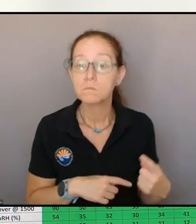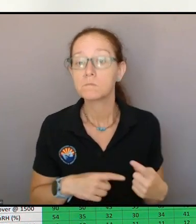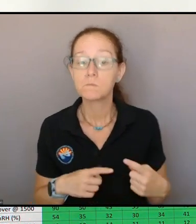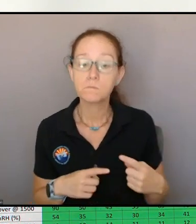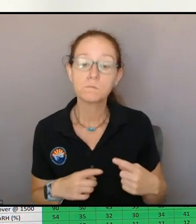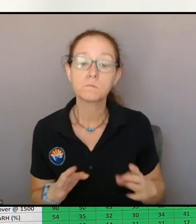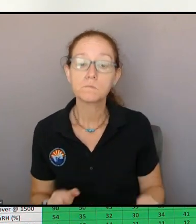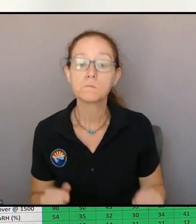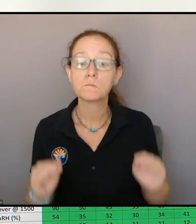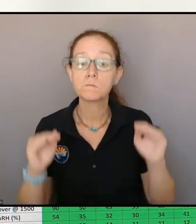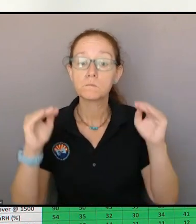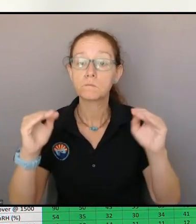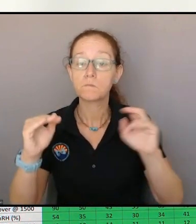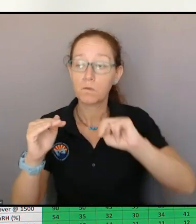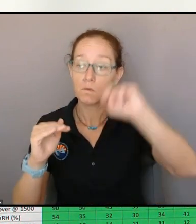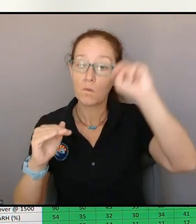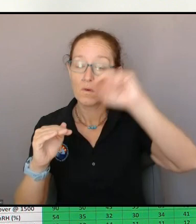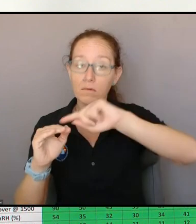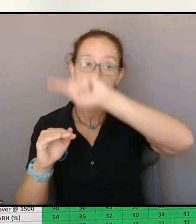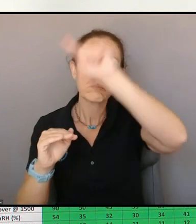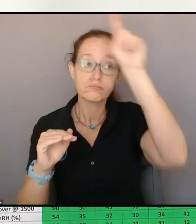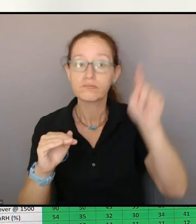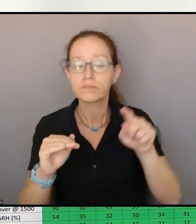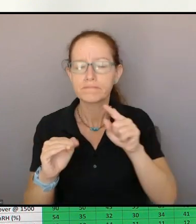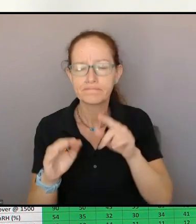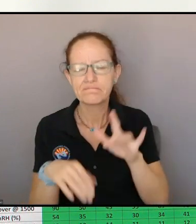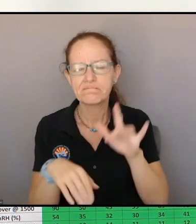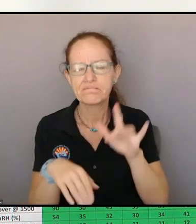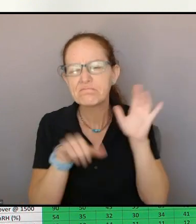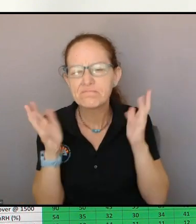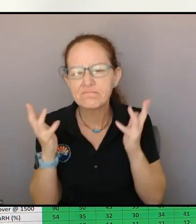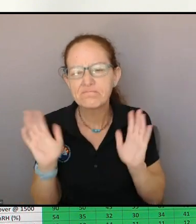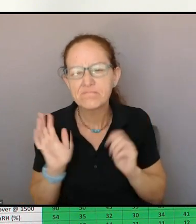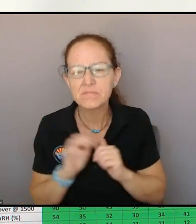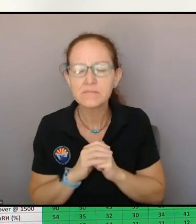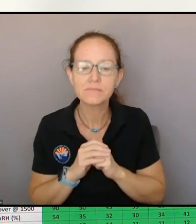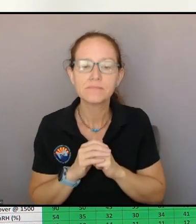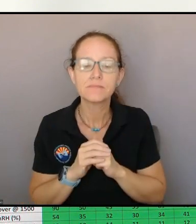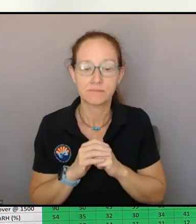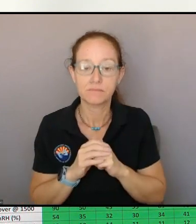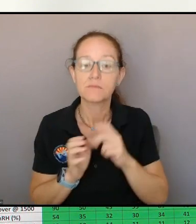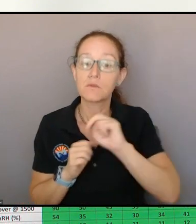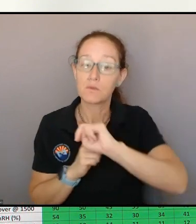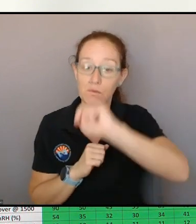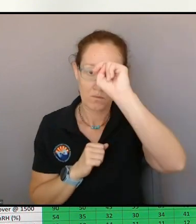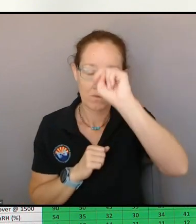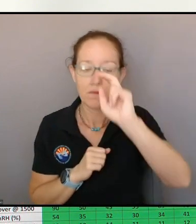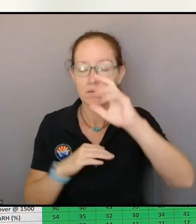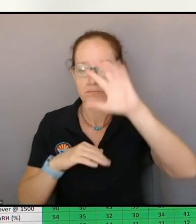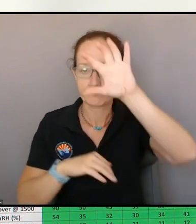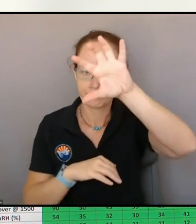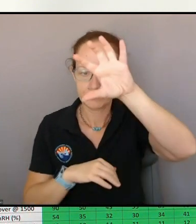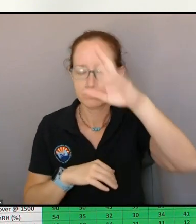further north, I won't get too much into it, but we did see on the North Zone a little bit lesser amounts. And that's